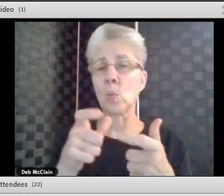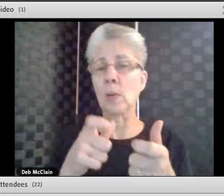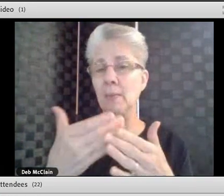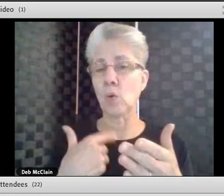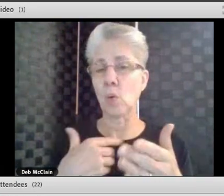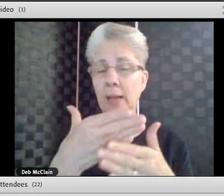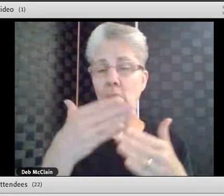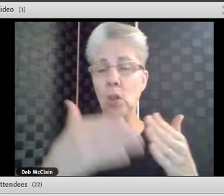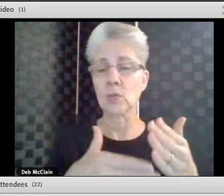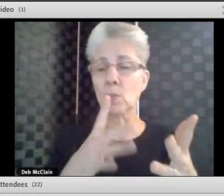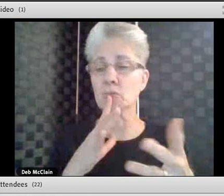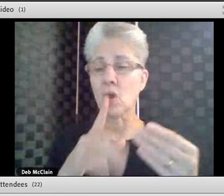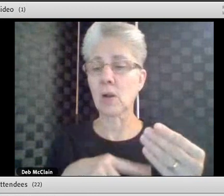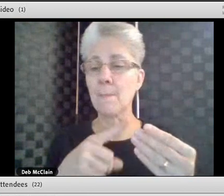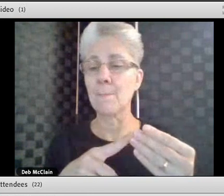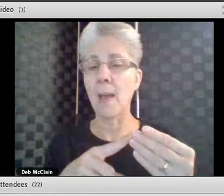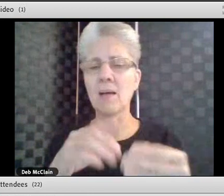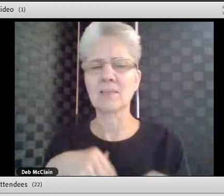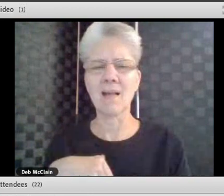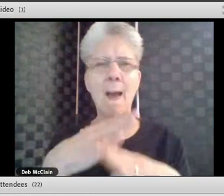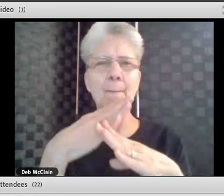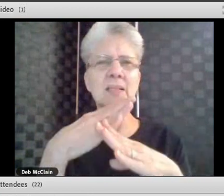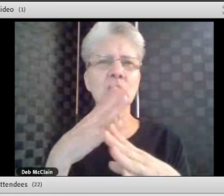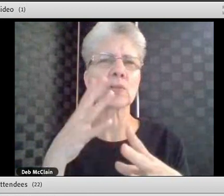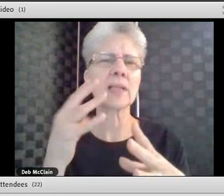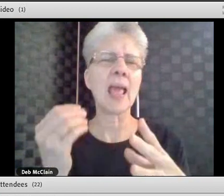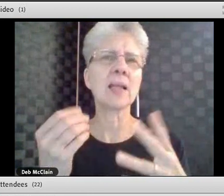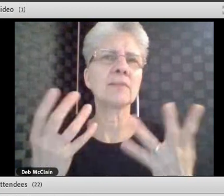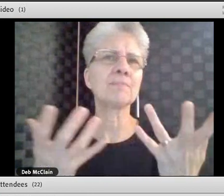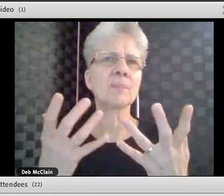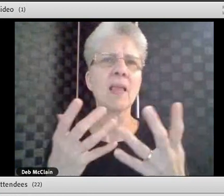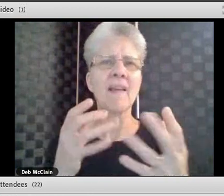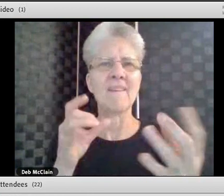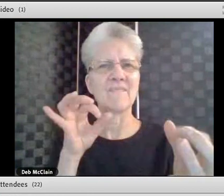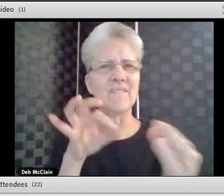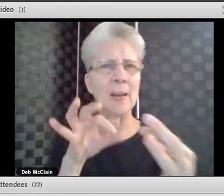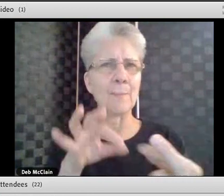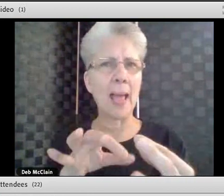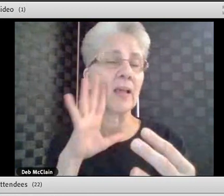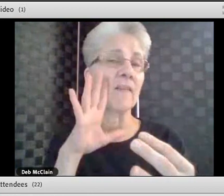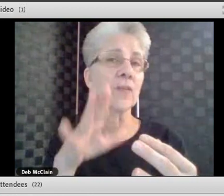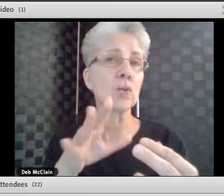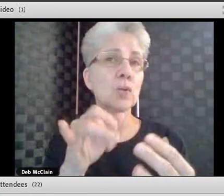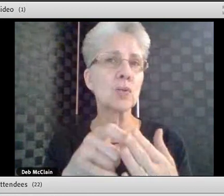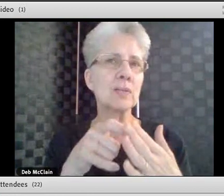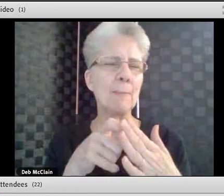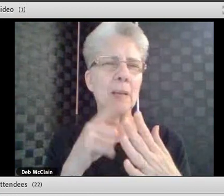And then just real quickly before we close, I wanted to talk about obstacles and feedback and the future,